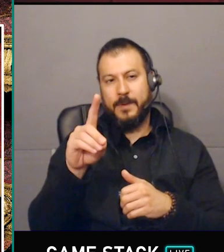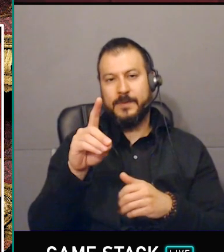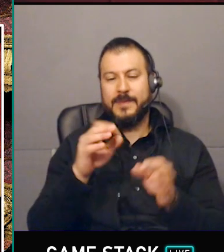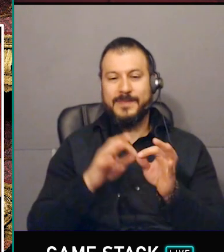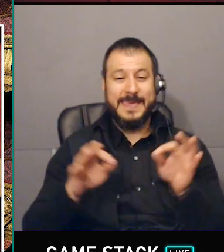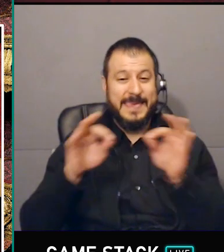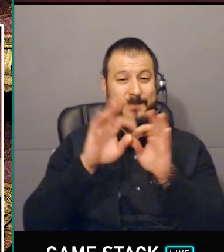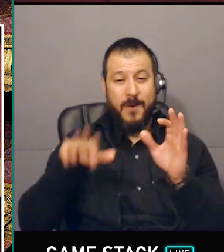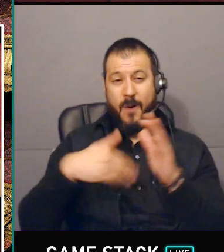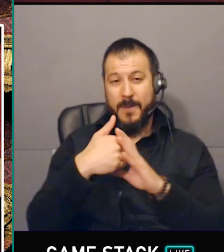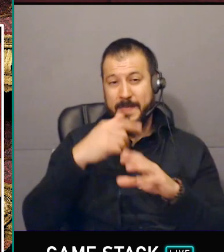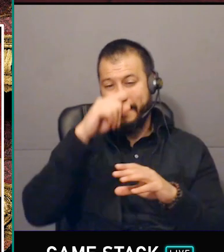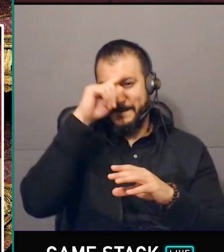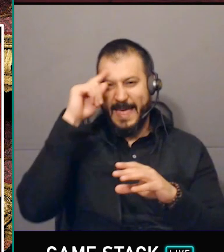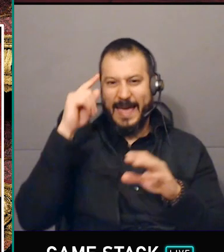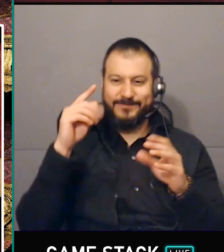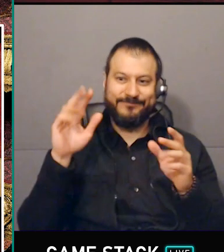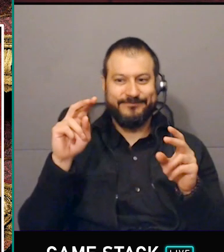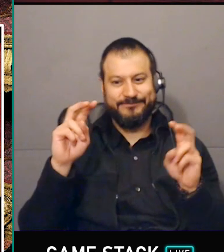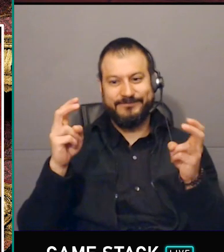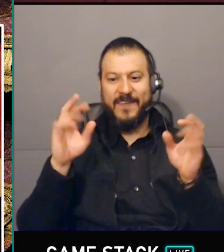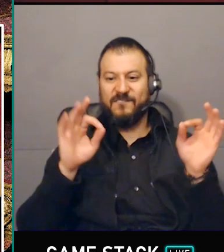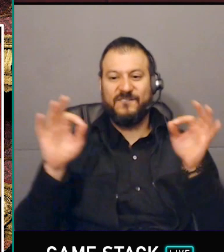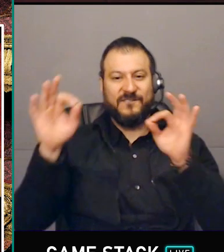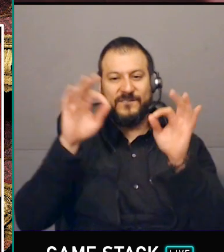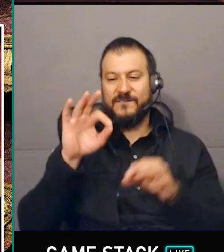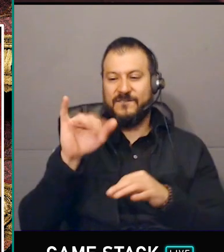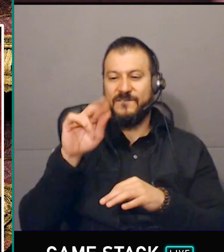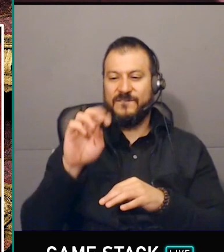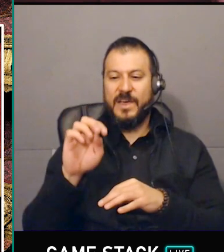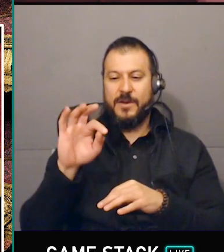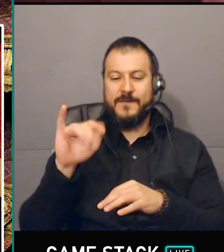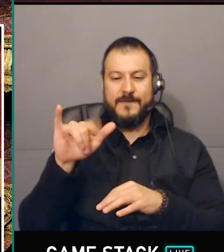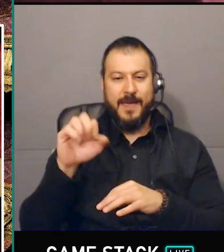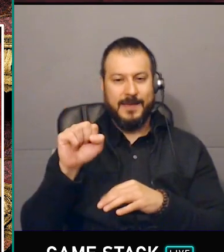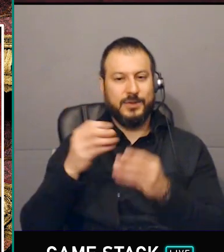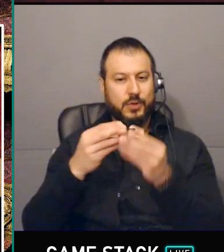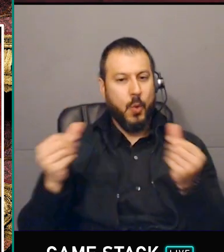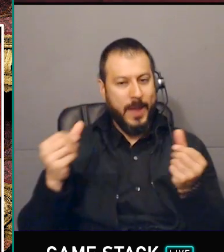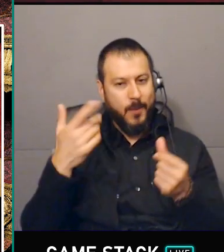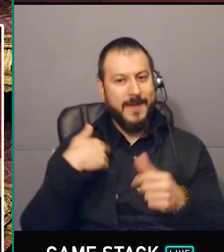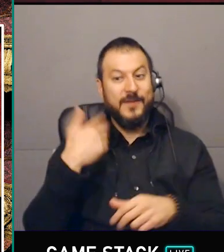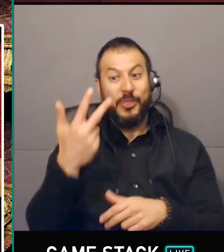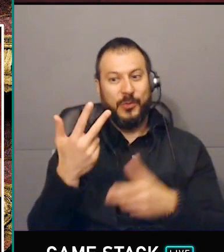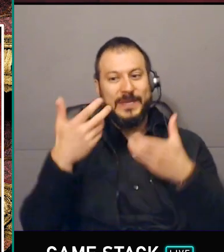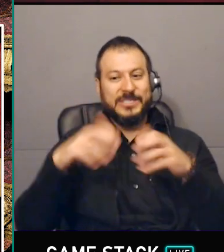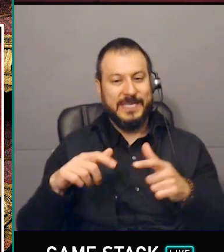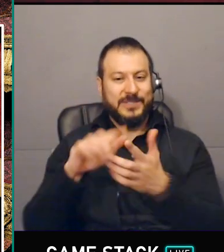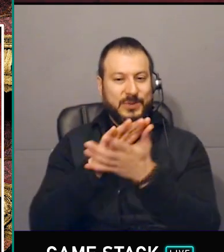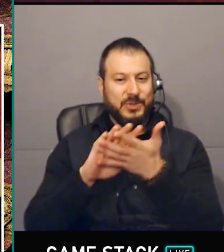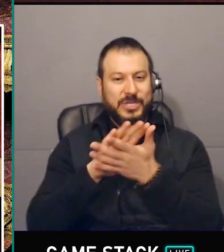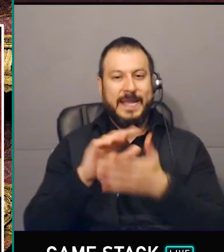is all those black fireflies essentially go away because now we have three chances to shade any given pixel,